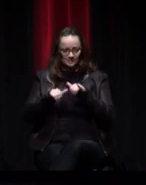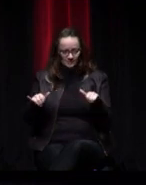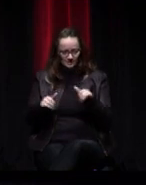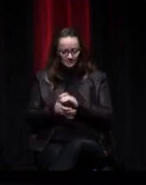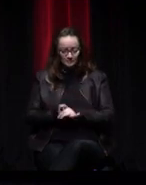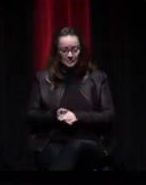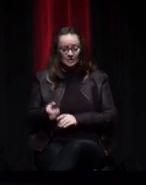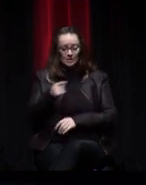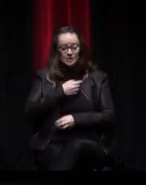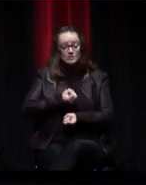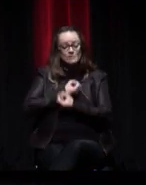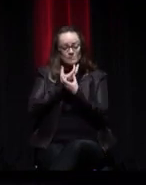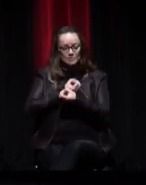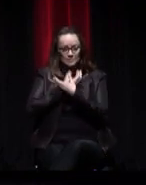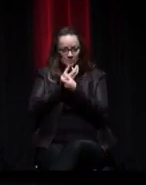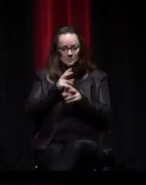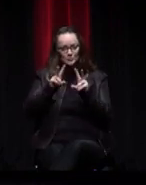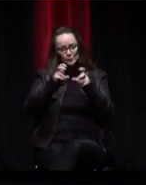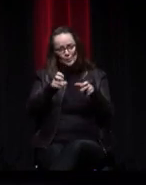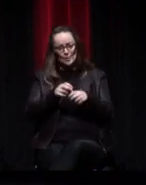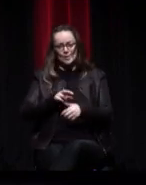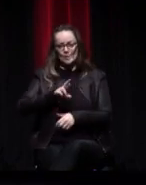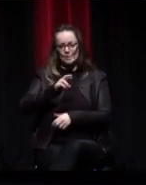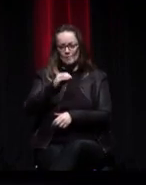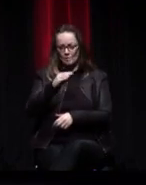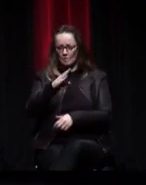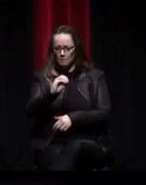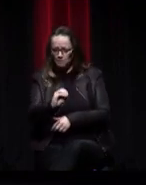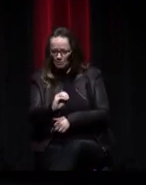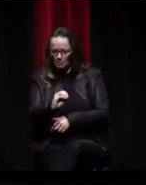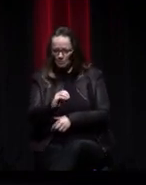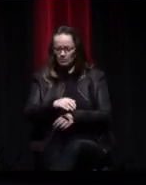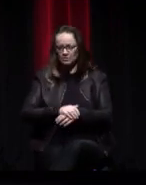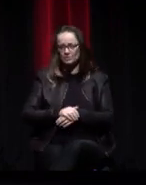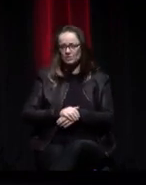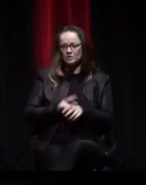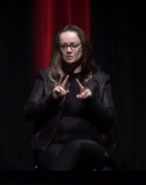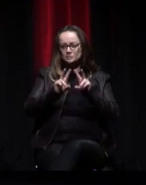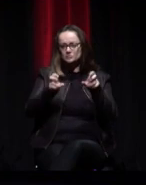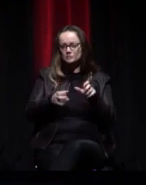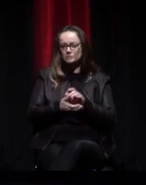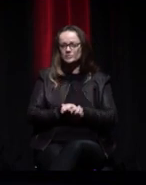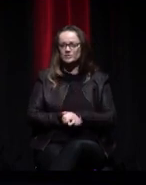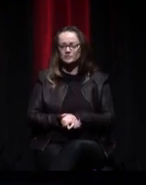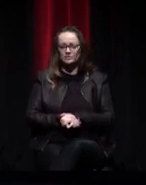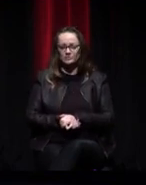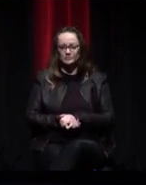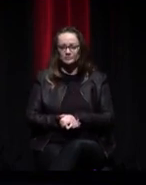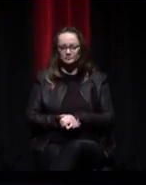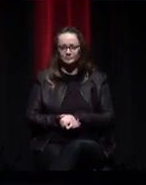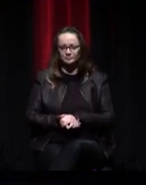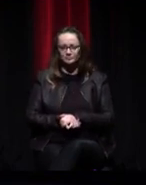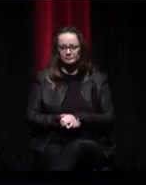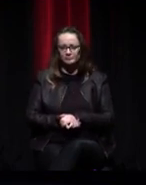These data on the bots and on the repercussion